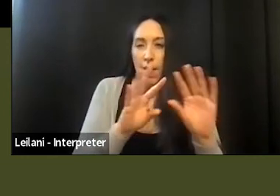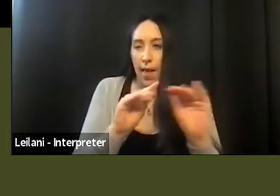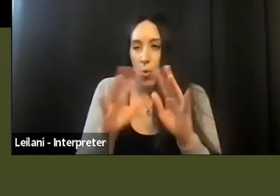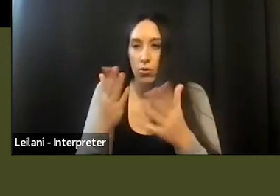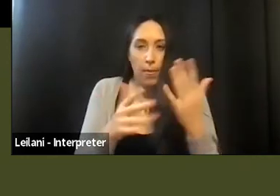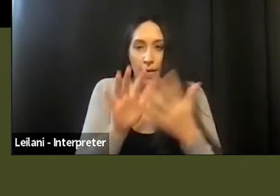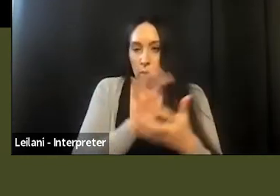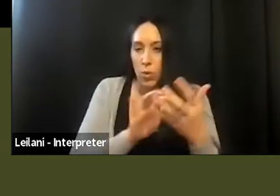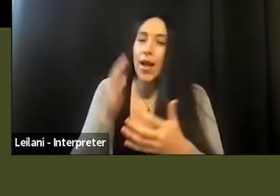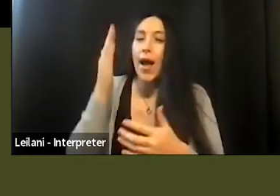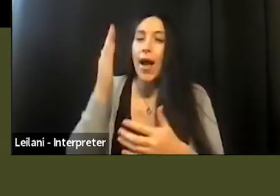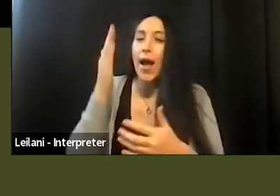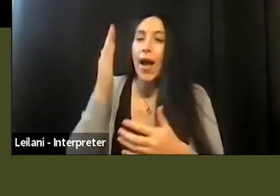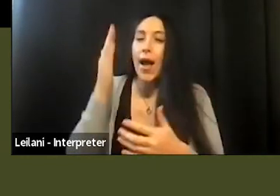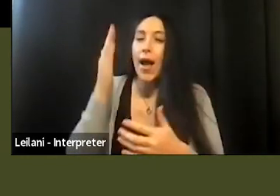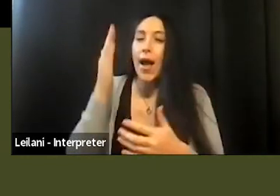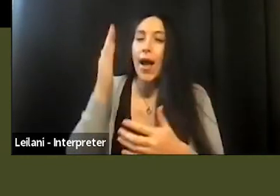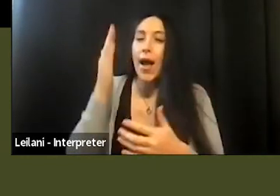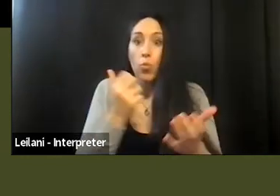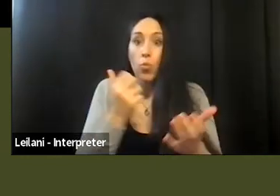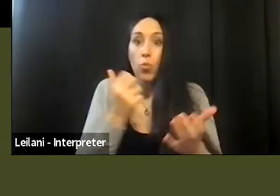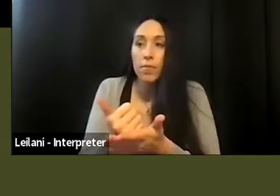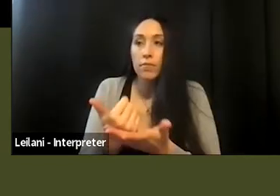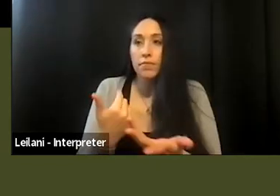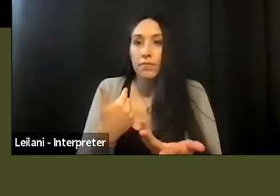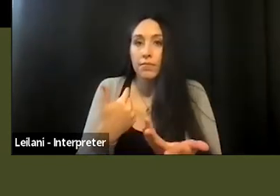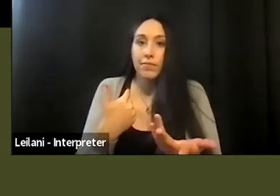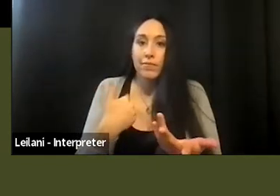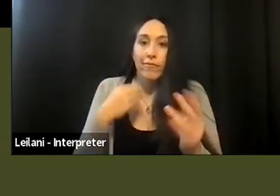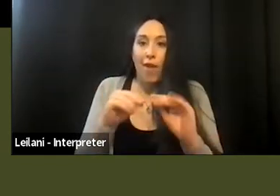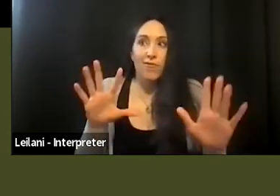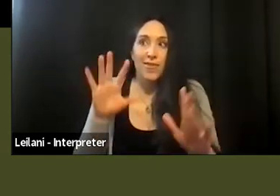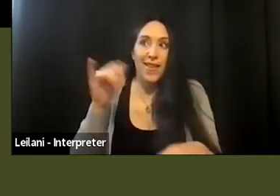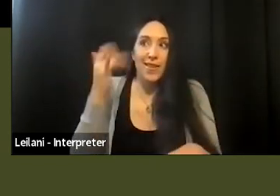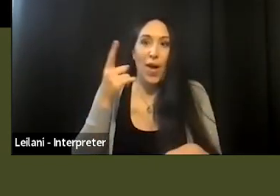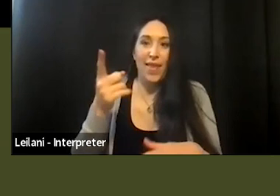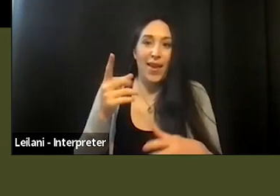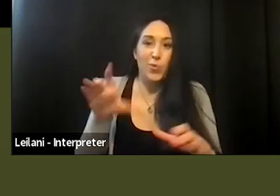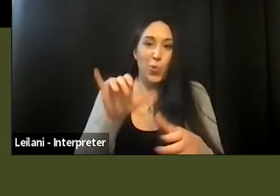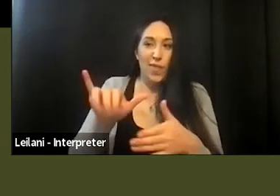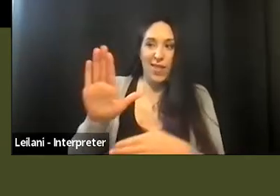wants to help because that's usually, I imagine, why they end up in these jobs. But sometimes they don't realize